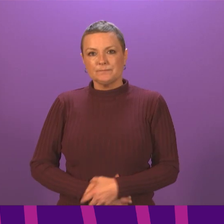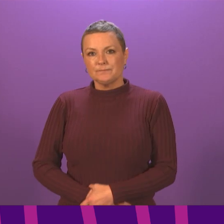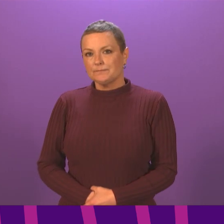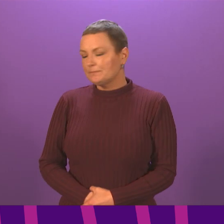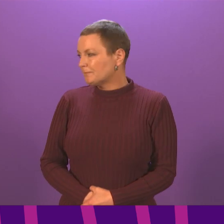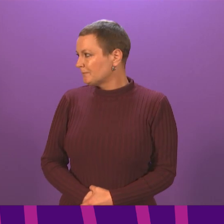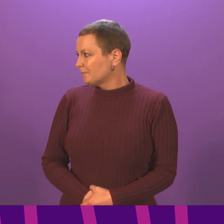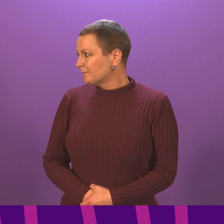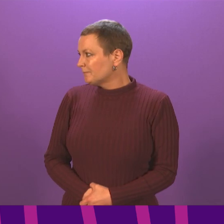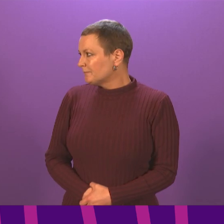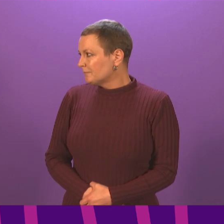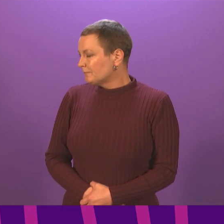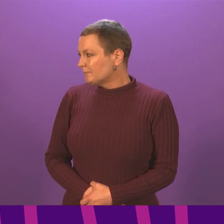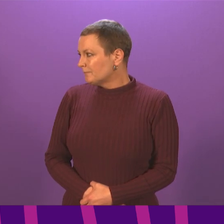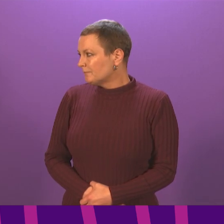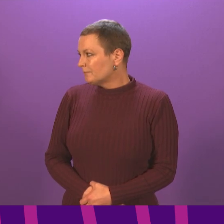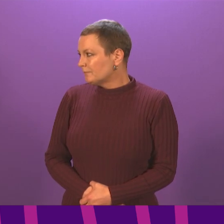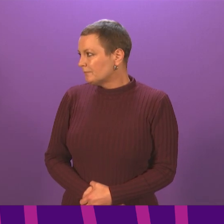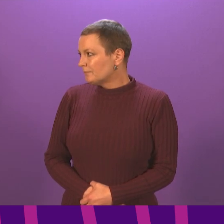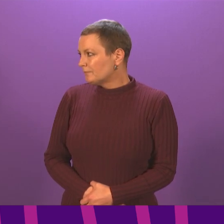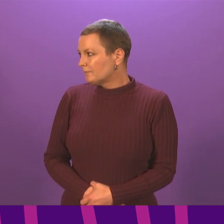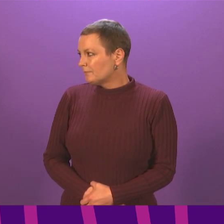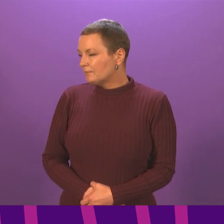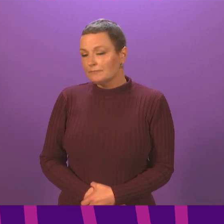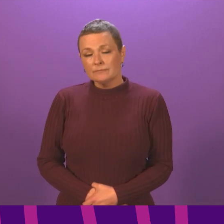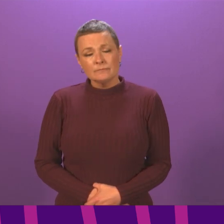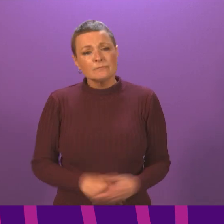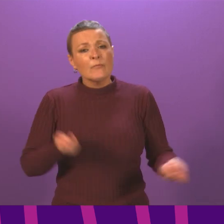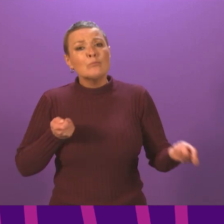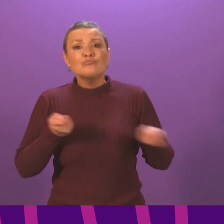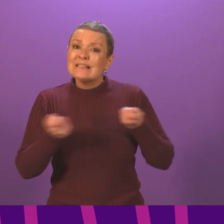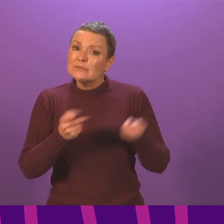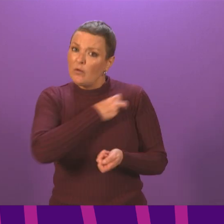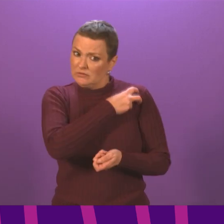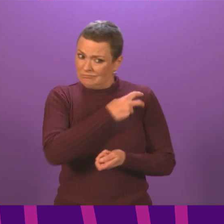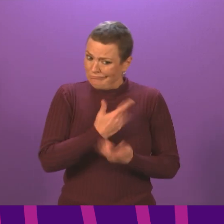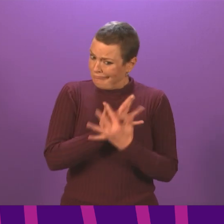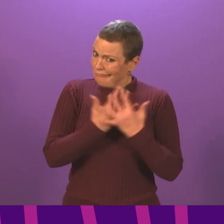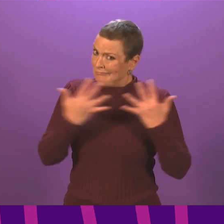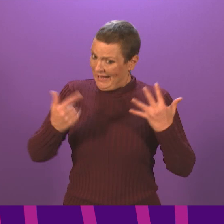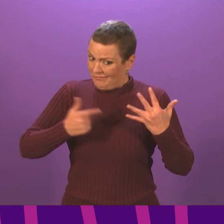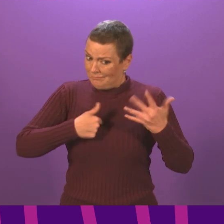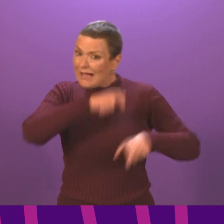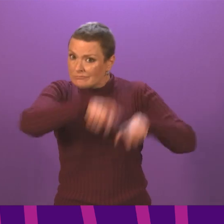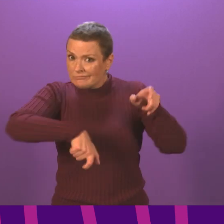Dr Alasdair Allan (Na h-Eileanan an Iar) (SNP): Many of my constituents work in the oil and